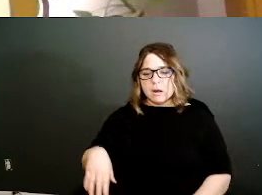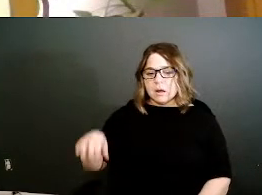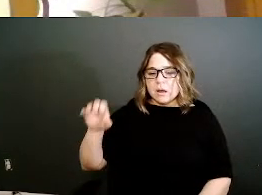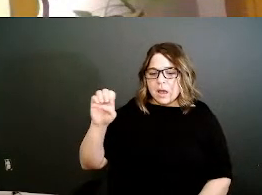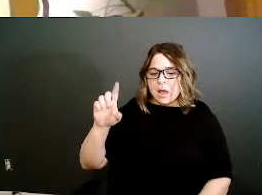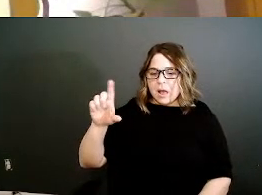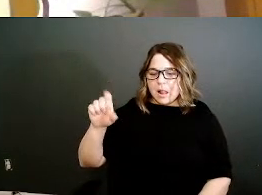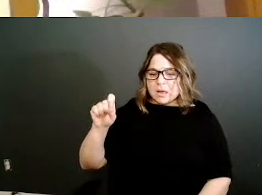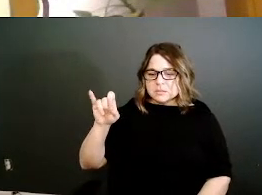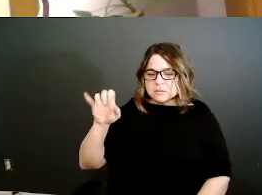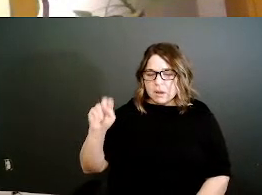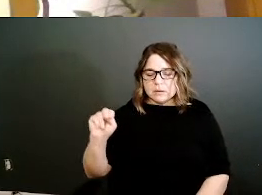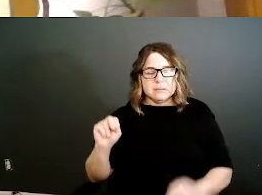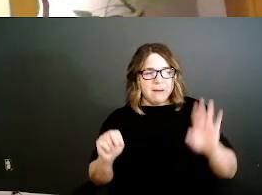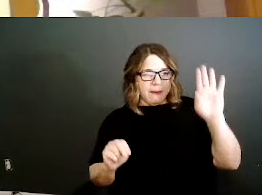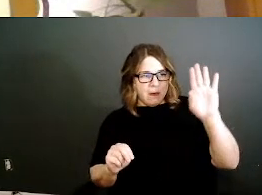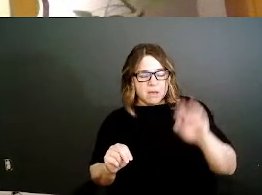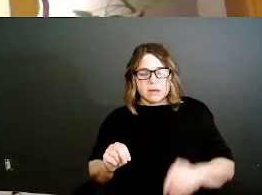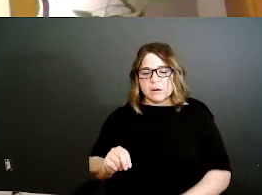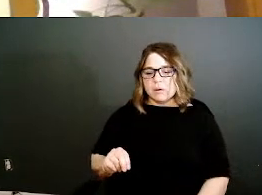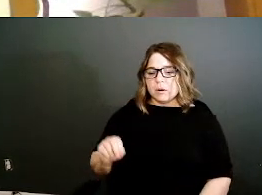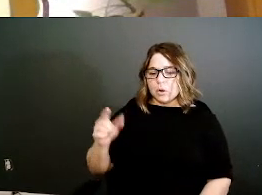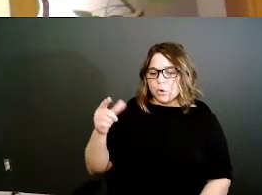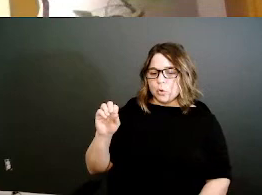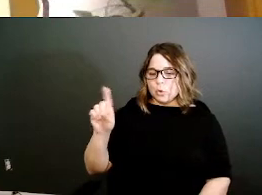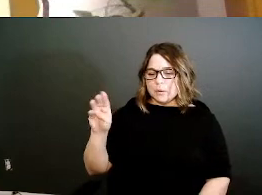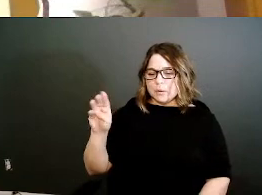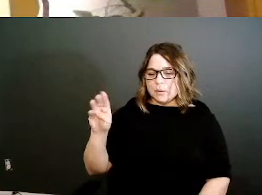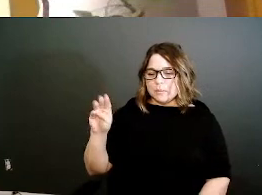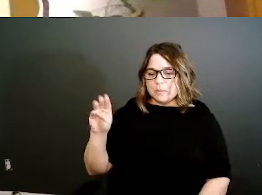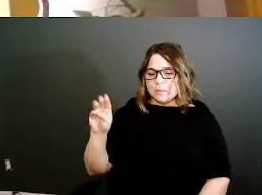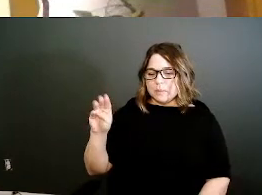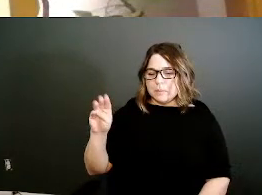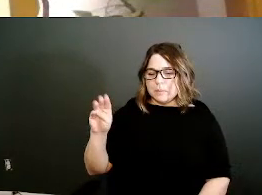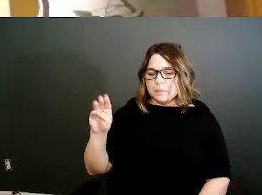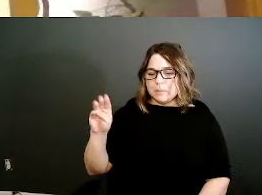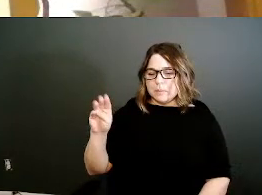≫ Clerk: THERE ARE 13 AYES. ≫ COUNCIL PRESIDENT BENDER: THAT CARRIES EXAMINE THAT AMENDMENT IS ADOPTED.